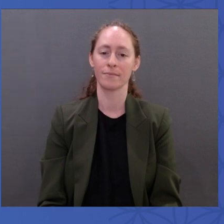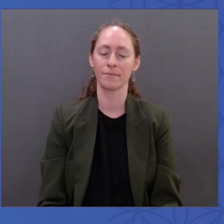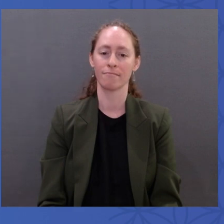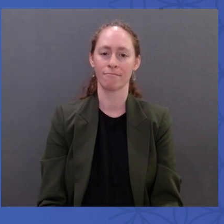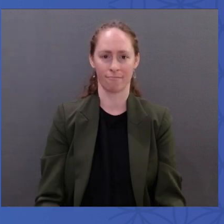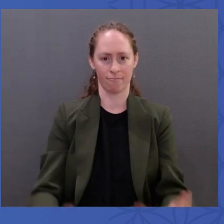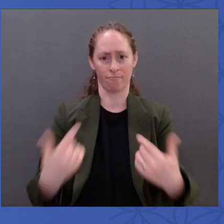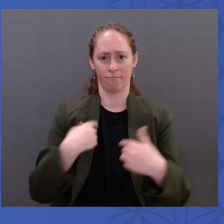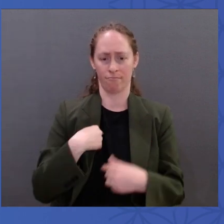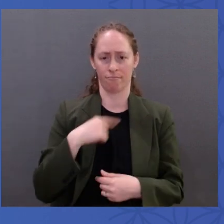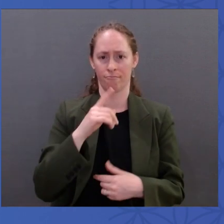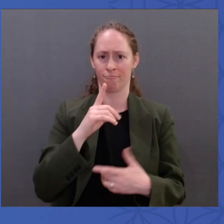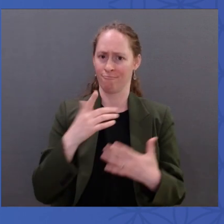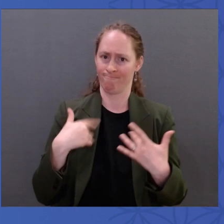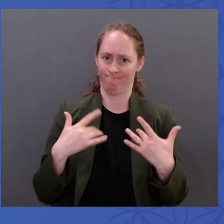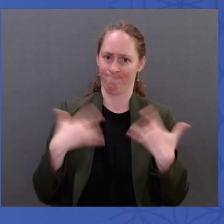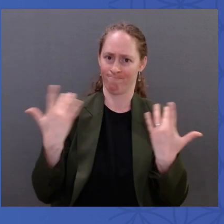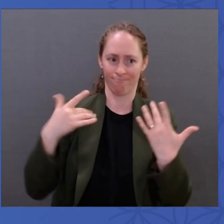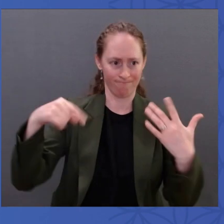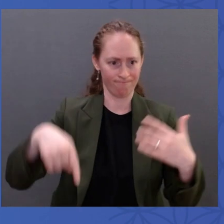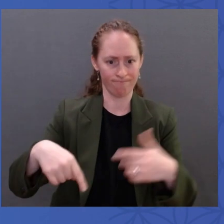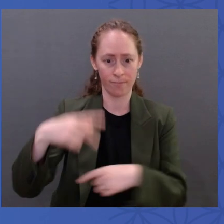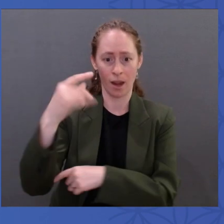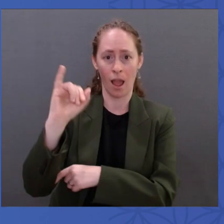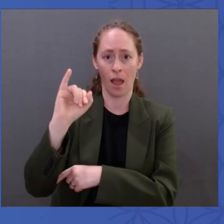proposed by President Biden today in Japan.